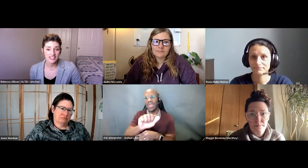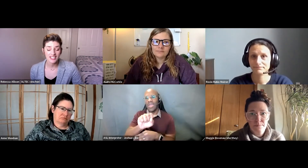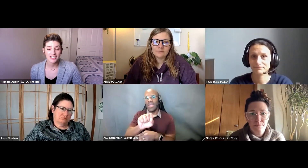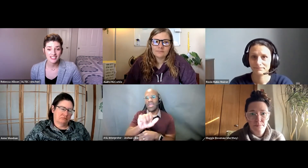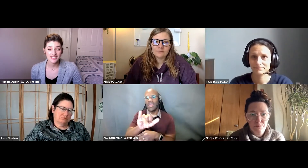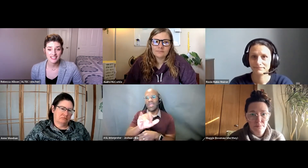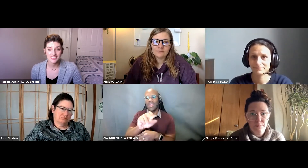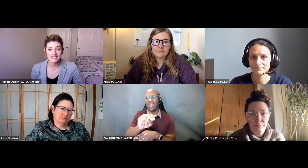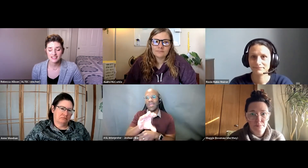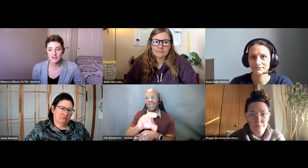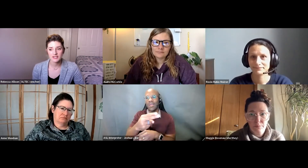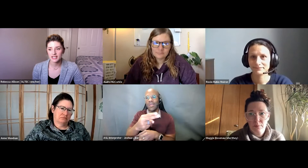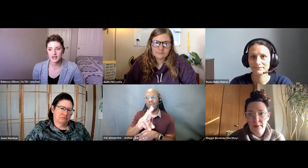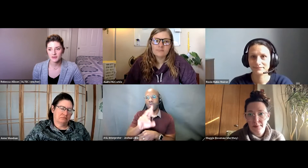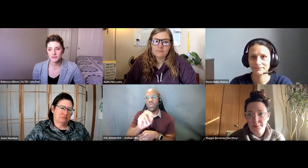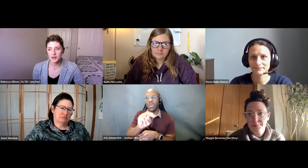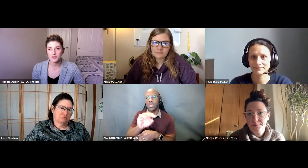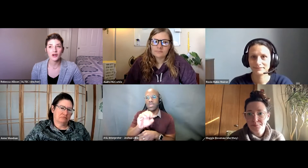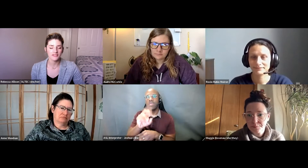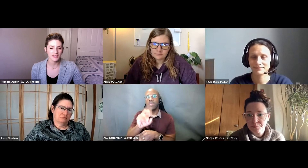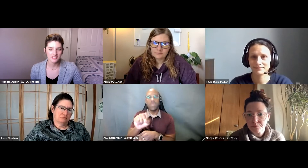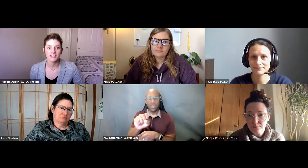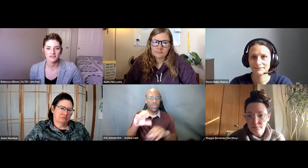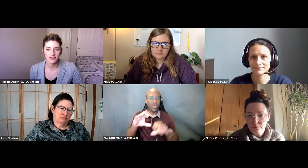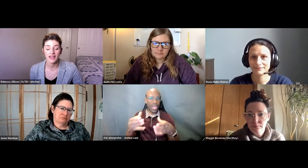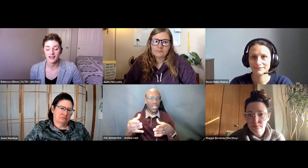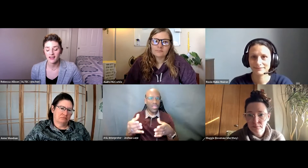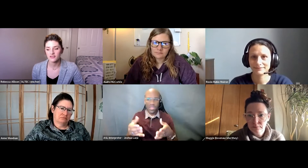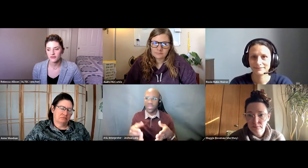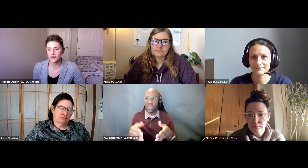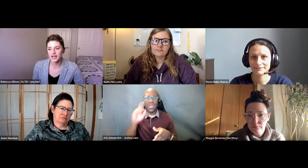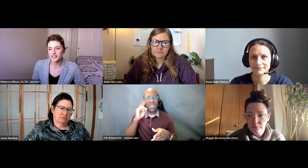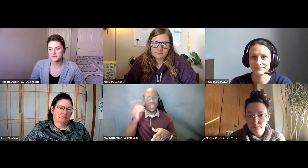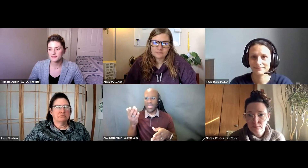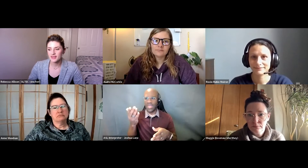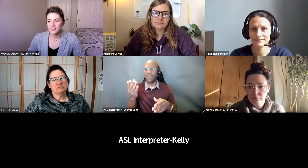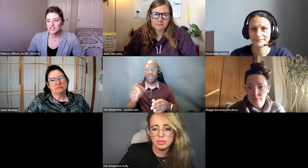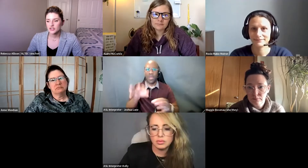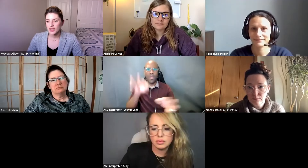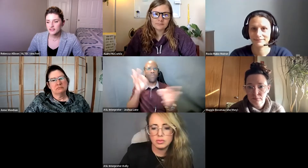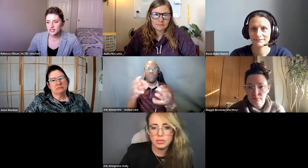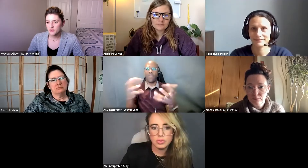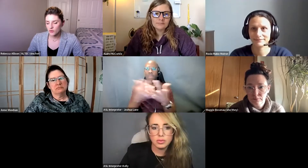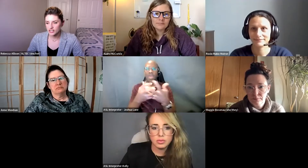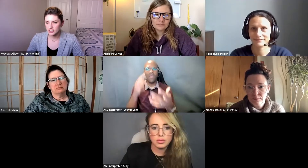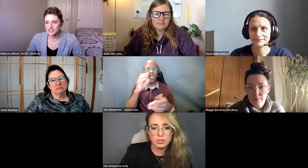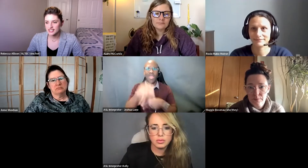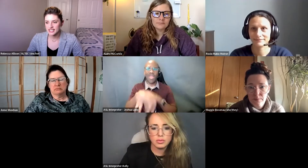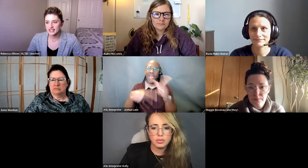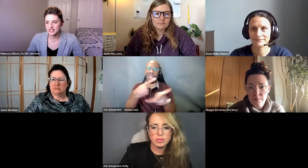sessions. This seems like a perfect fit for that kind of format. So we have some questions in the